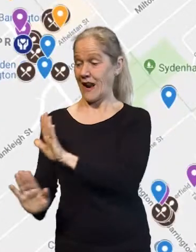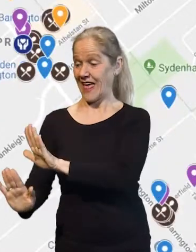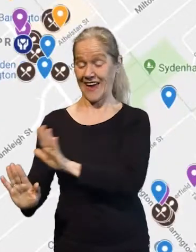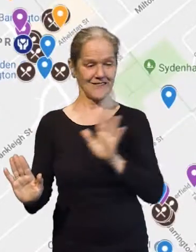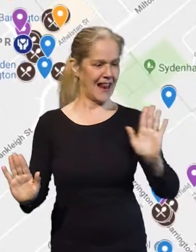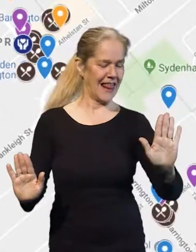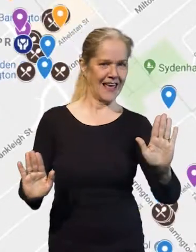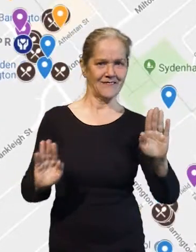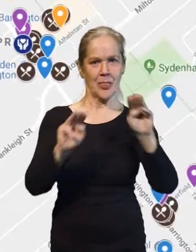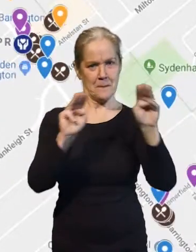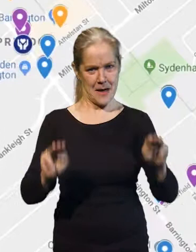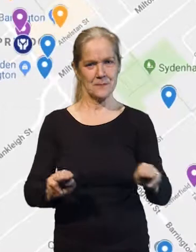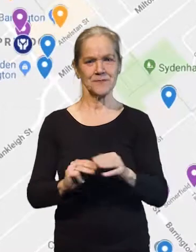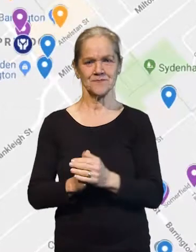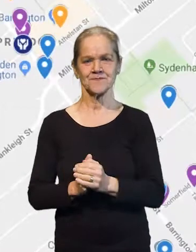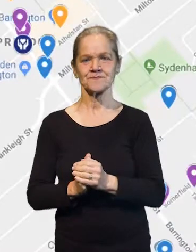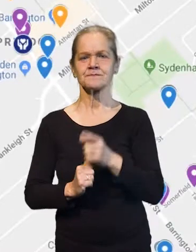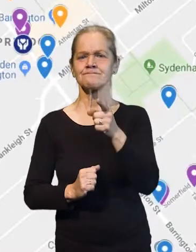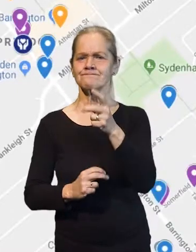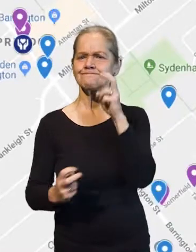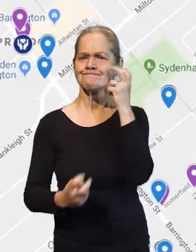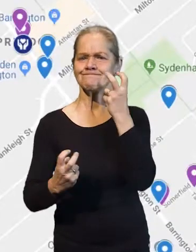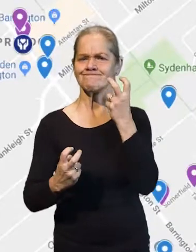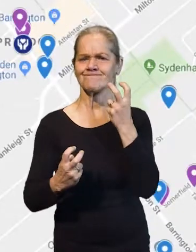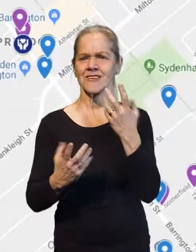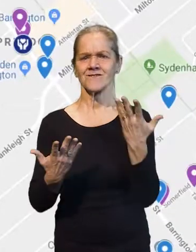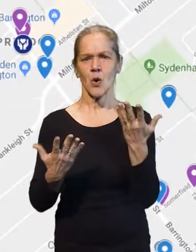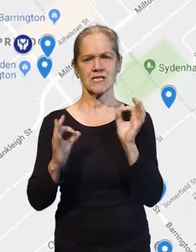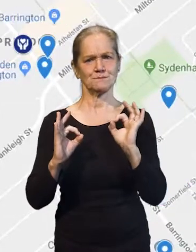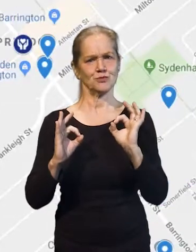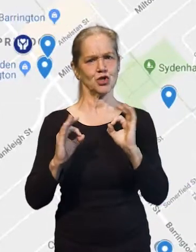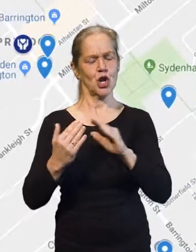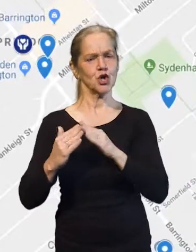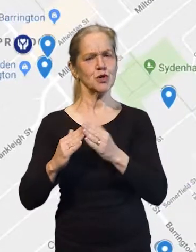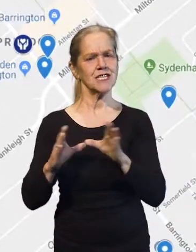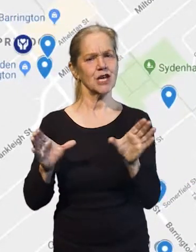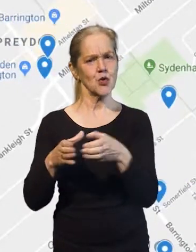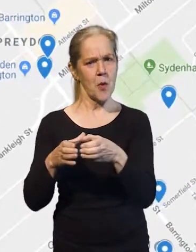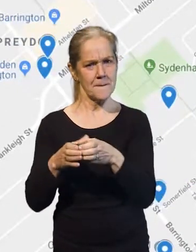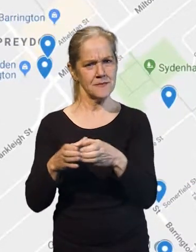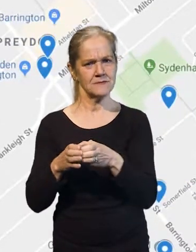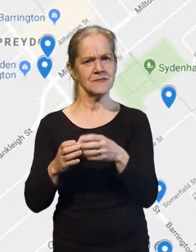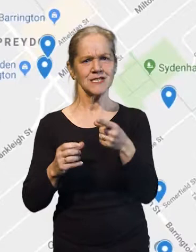as you want to look at it. So let's say you untick everything except for community groups, and now the map will